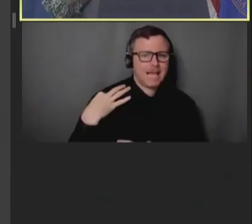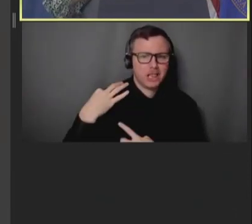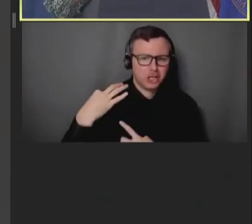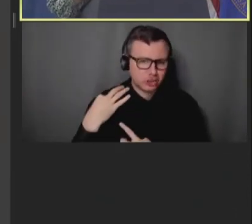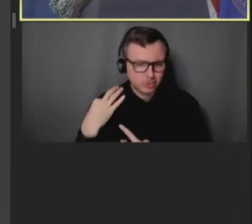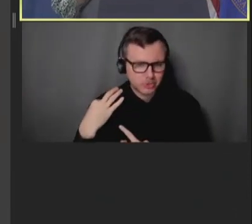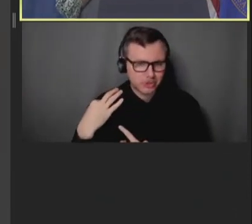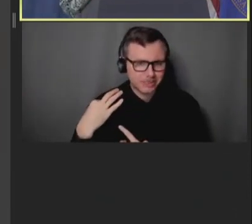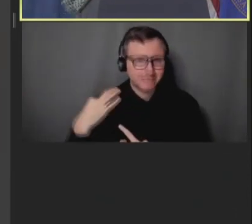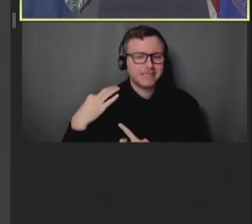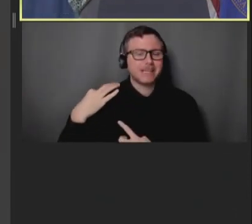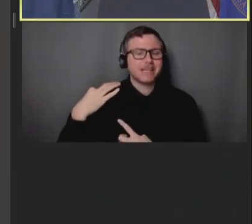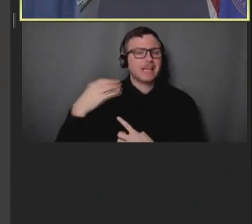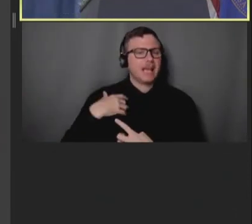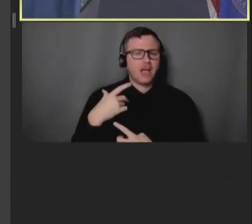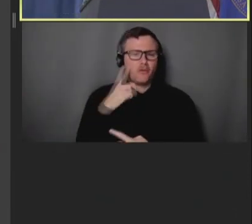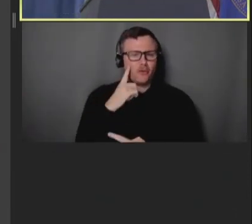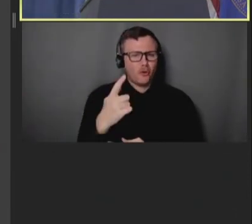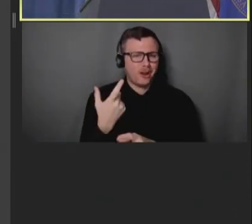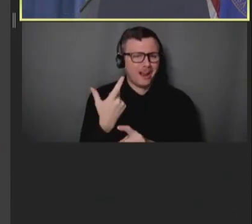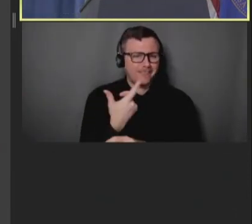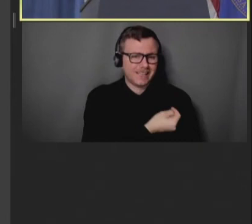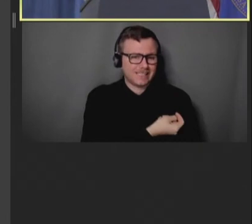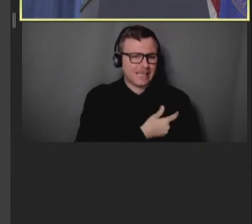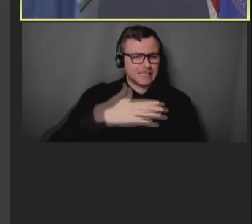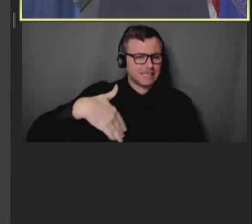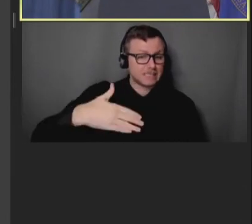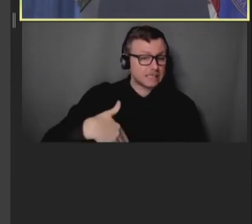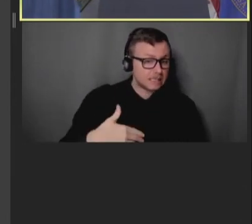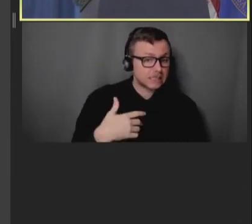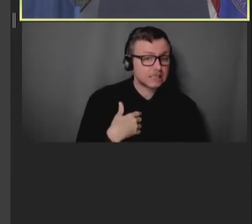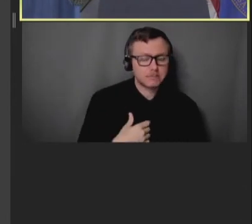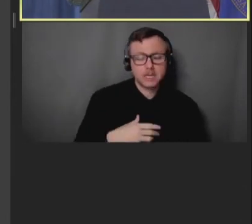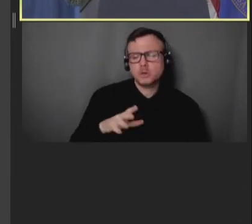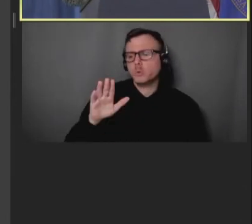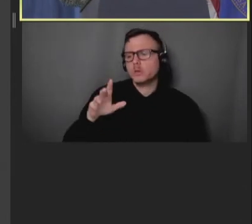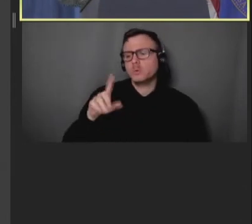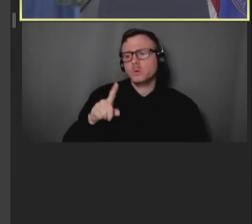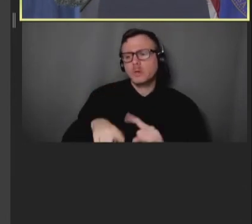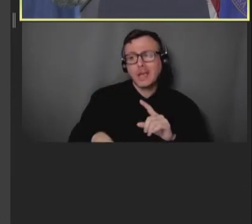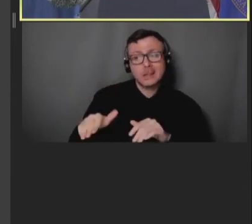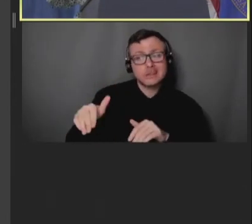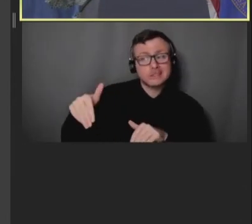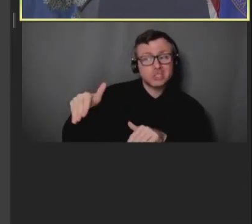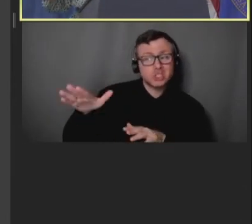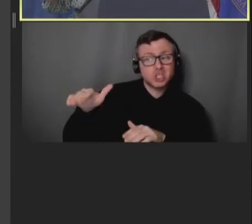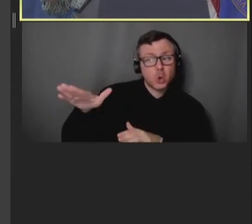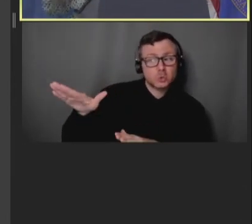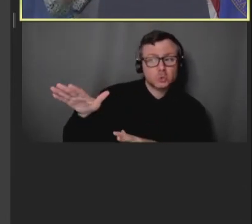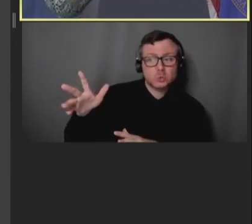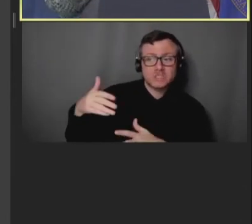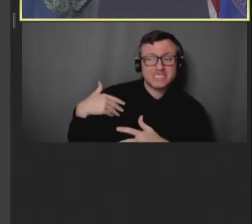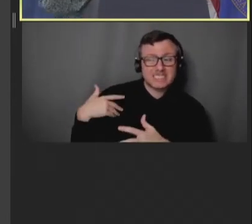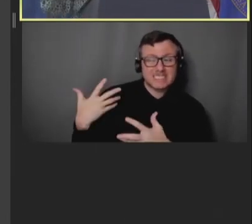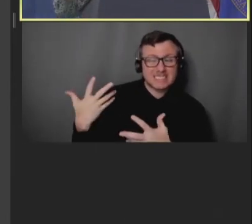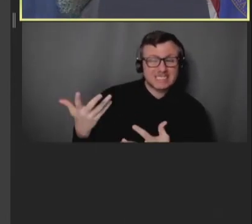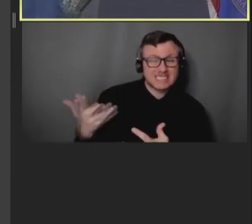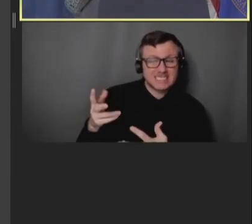vaccinate. But you don't run them off, probably. You just kind of look at them and keep putting